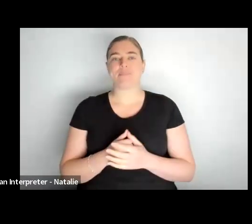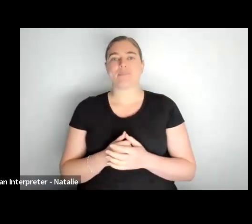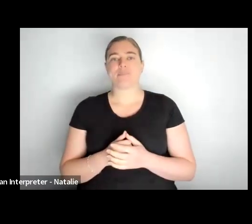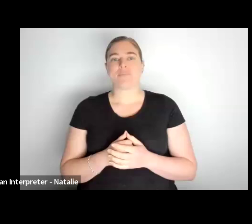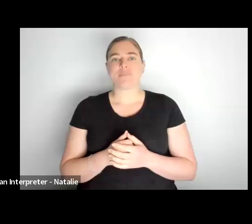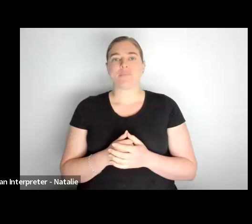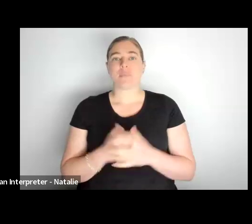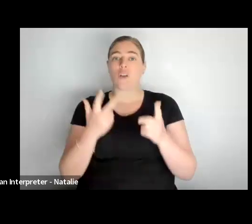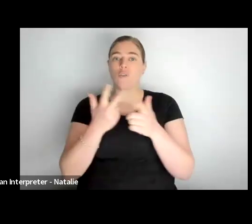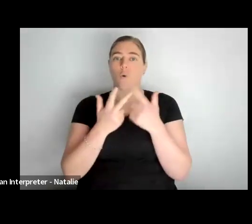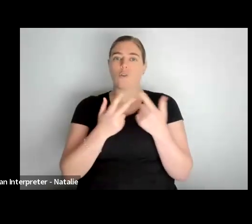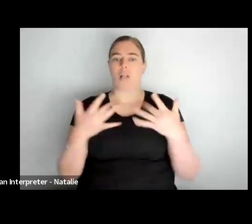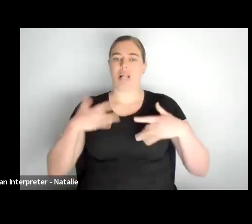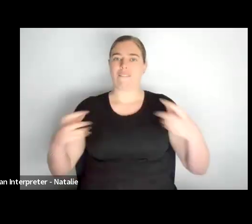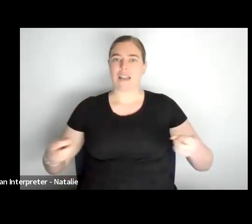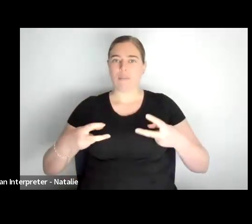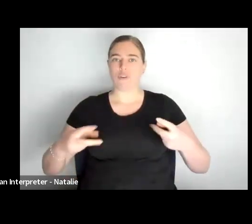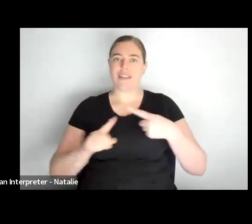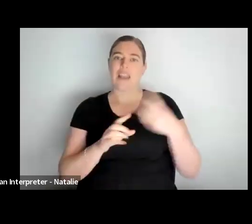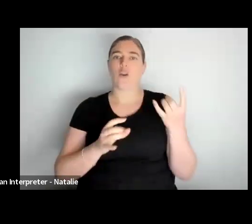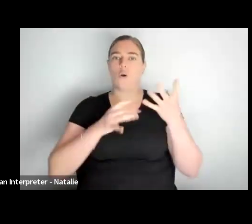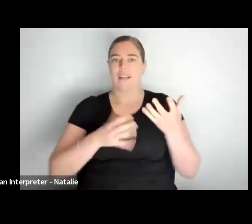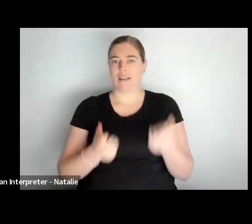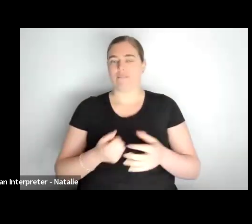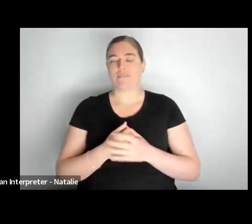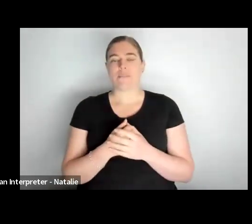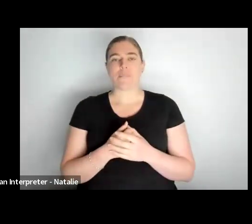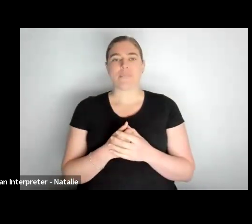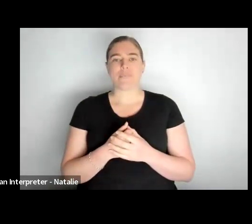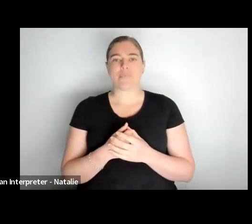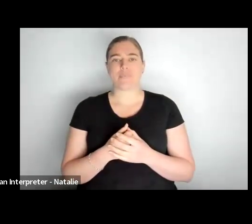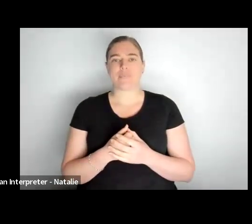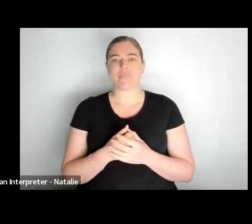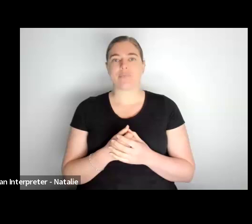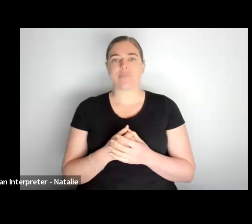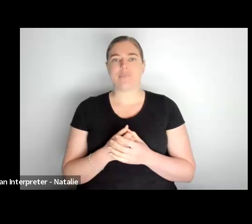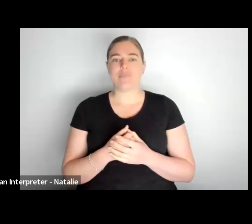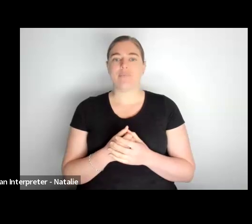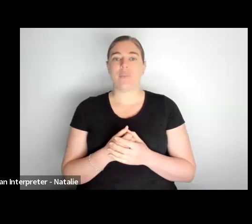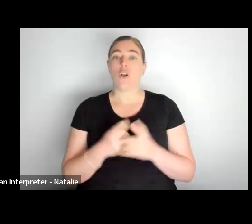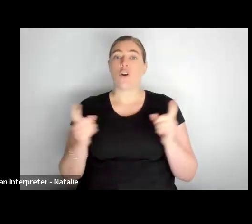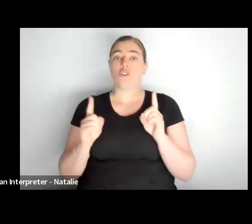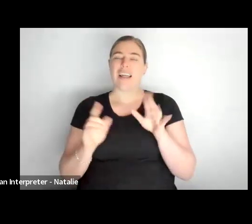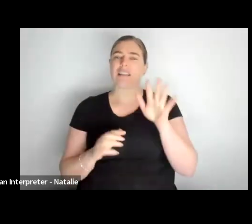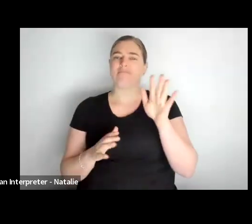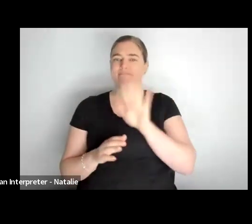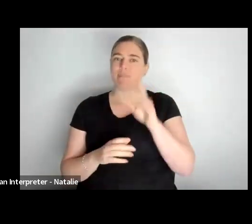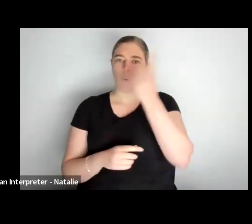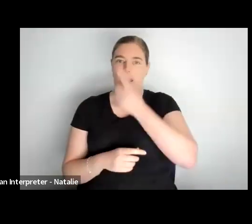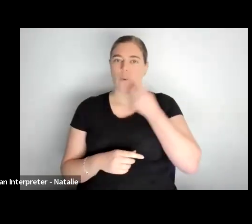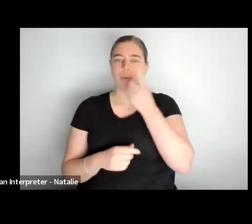being live captioned and Auslan interpreted. The session today goes for about an hour. And